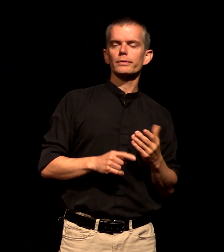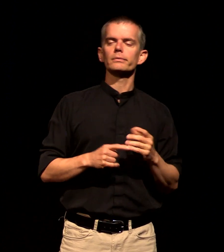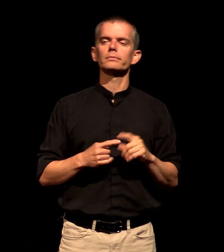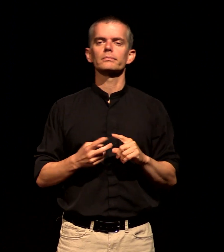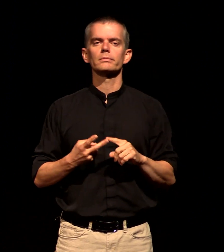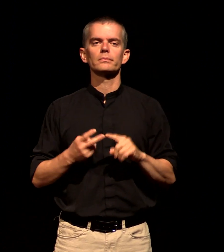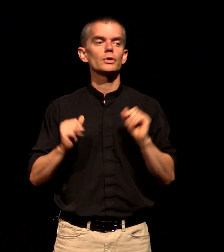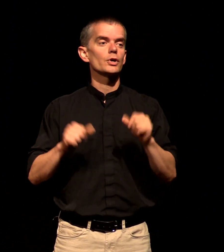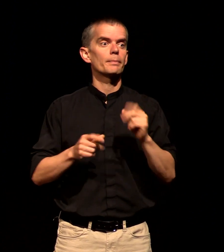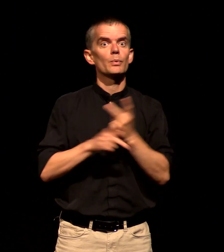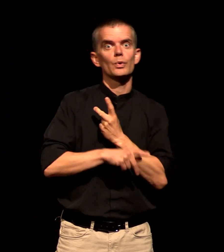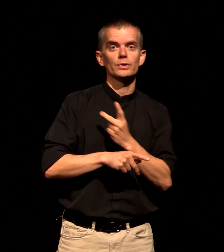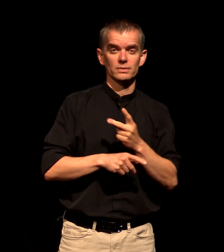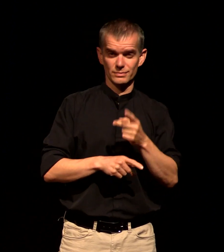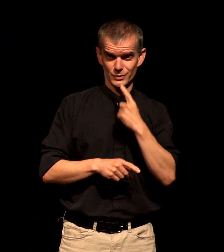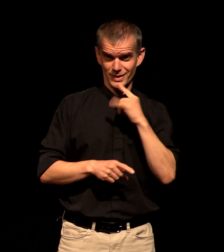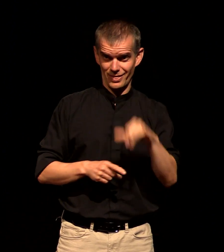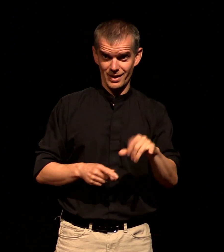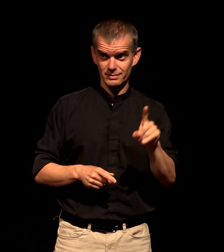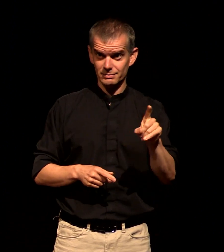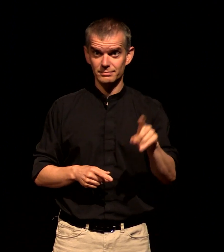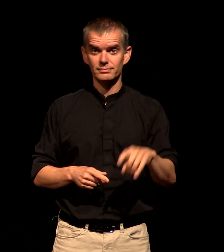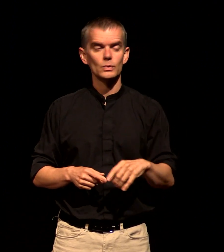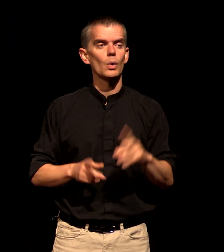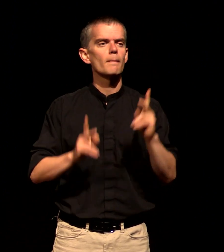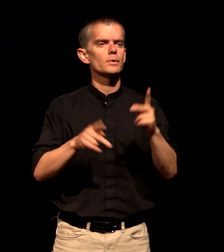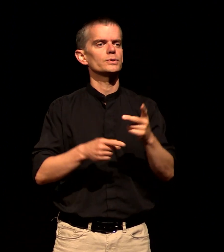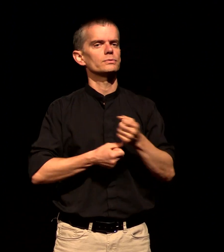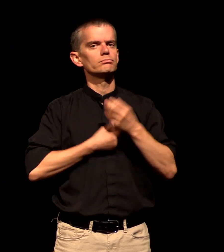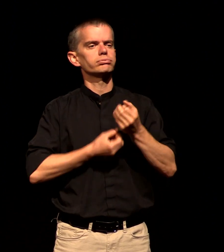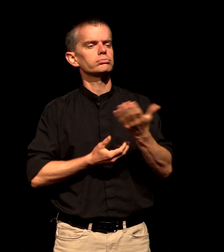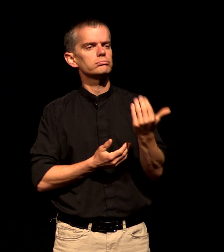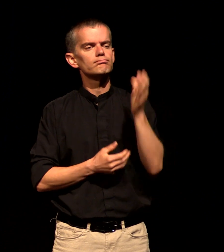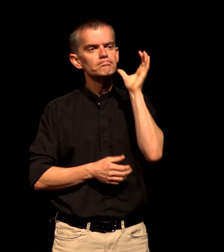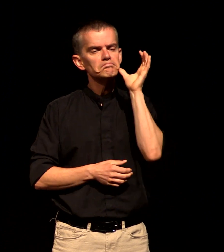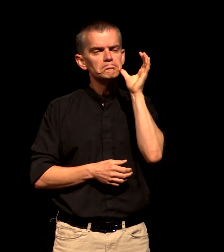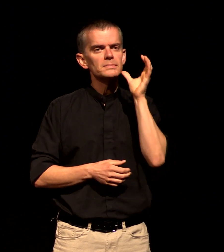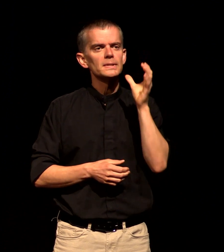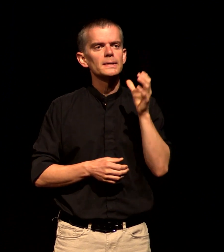everything happens for a reason. God won't give you more than you